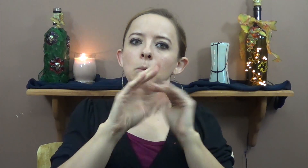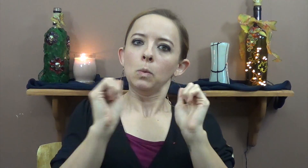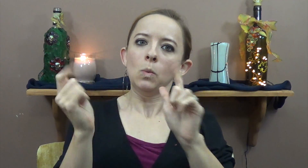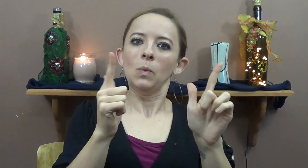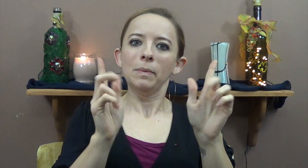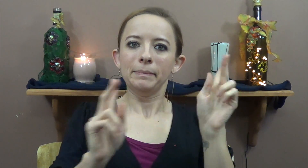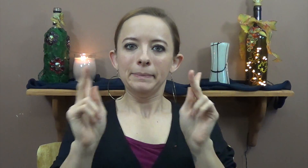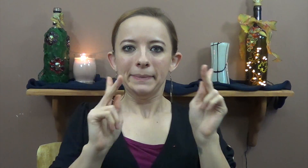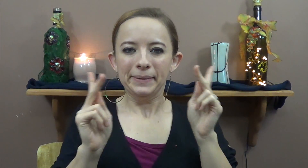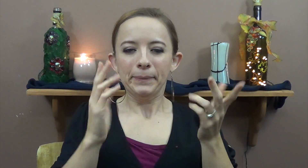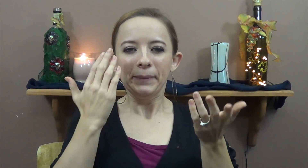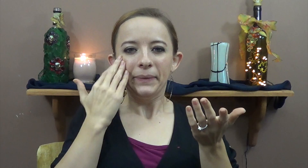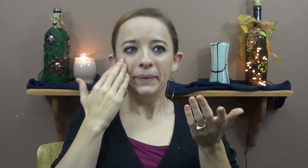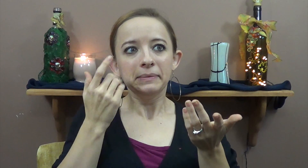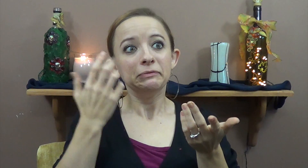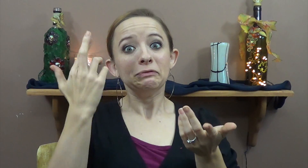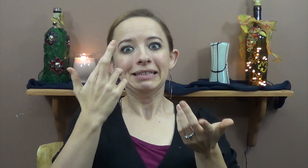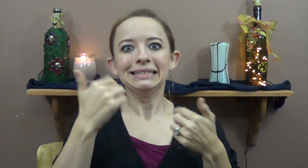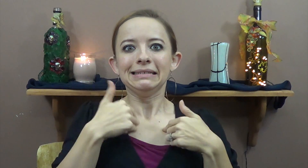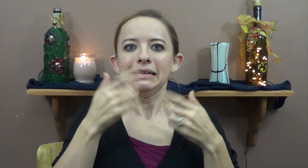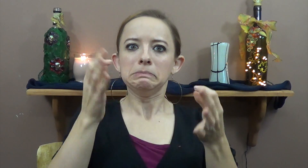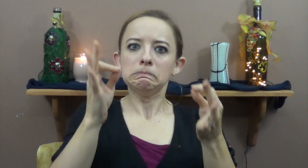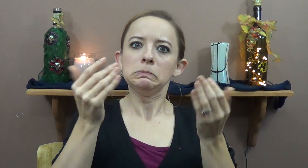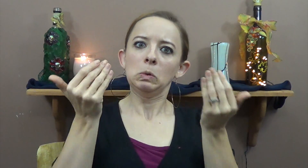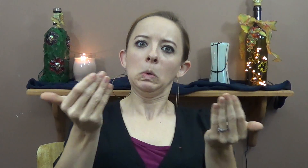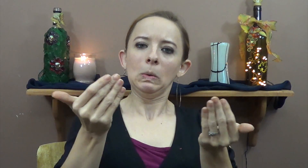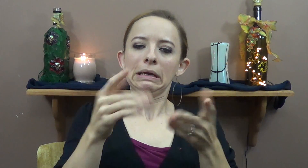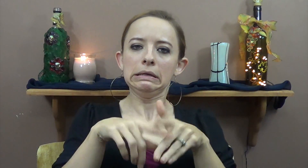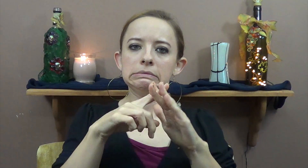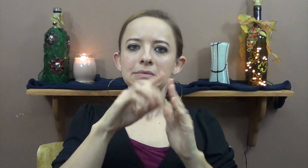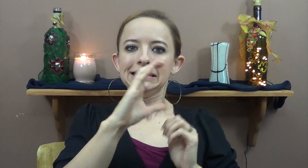to be accessible as I can for everybody. That's the reason I decided to go